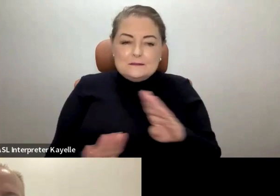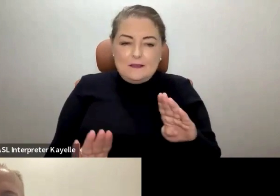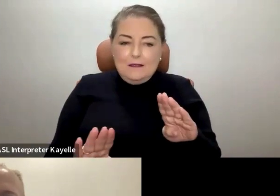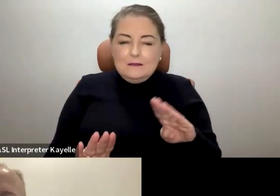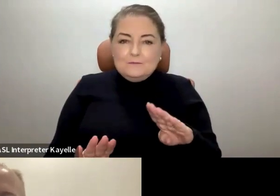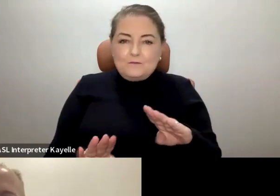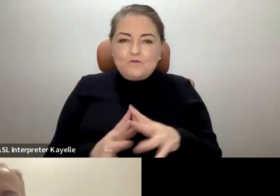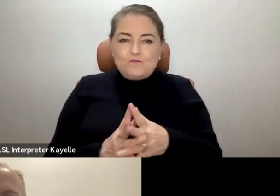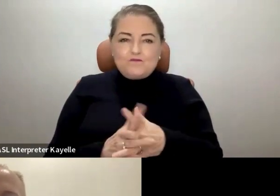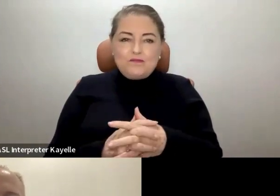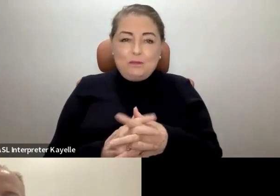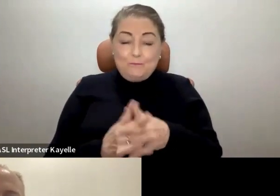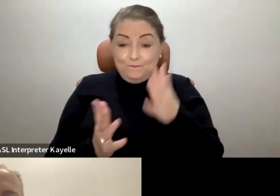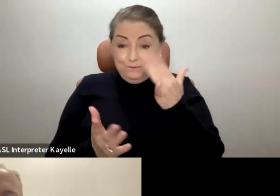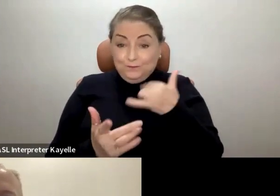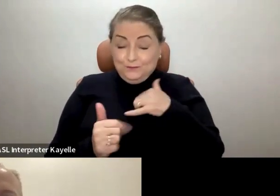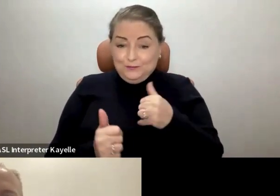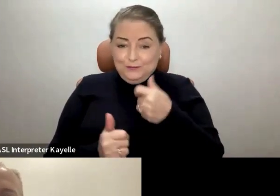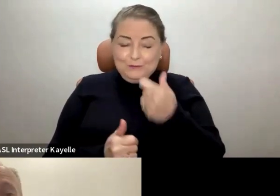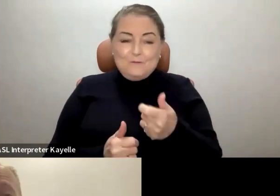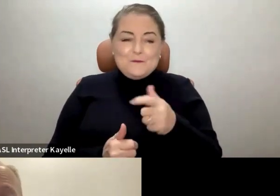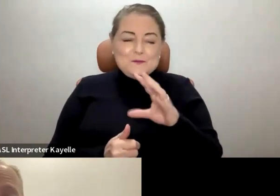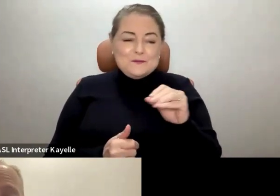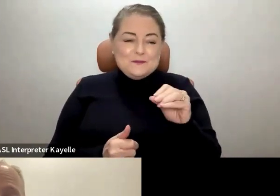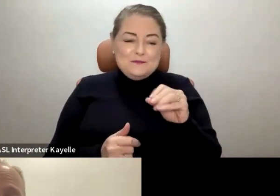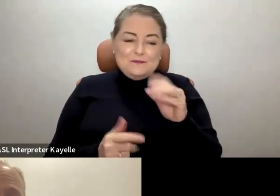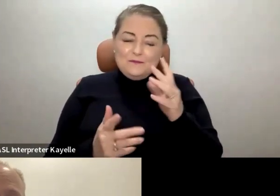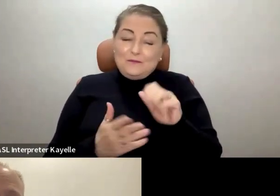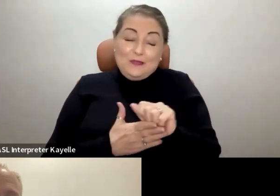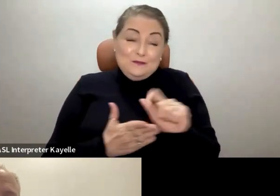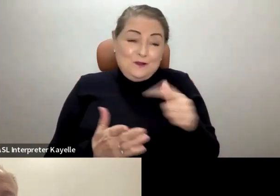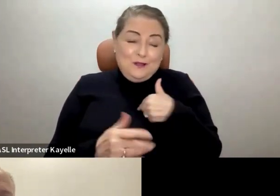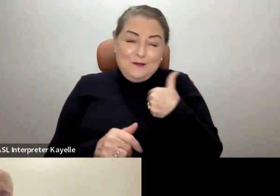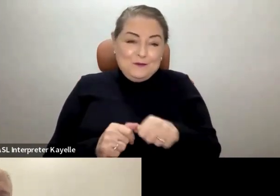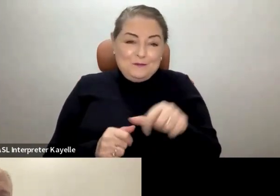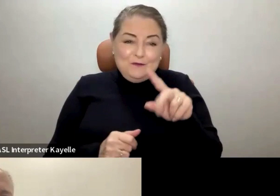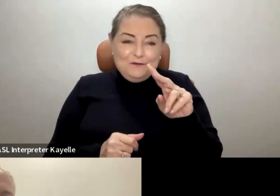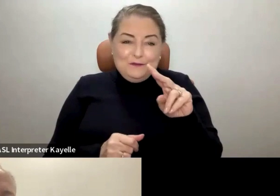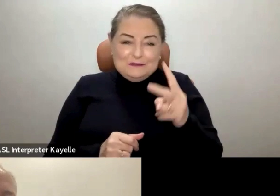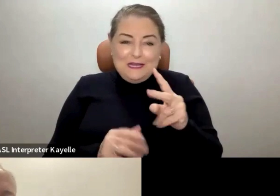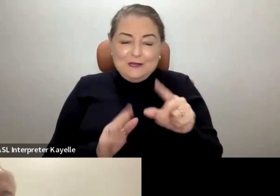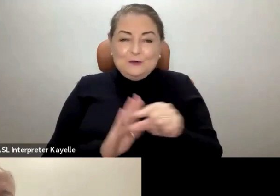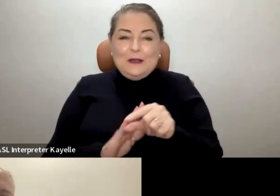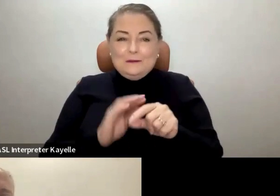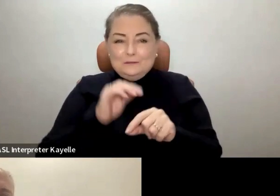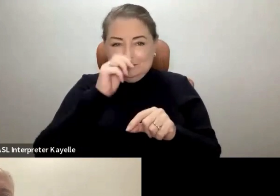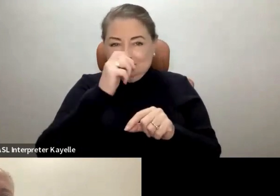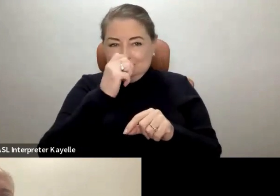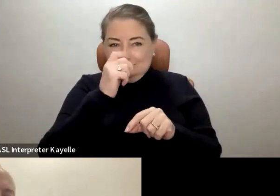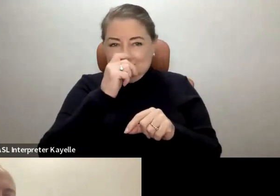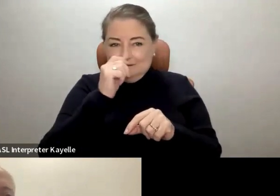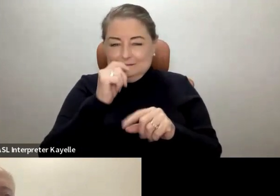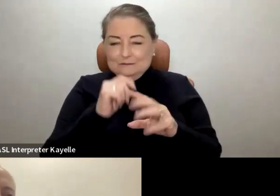why we were able to watch it. And that's that's all I remember from second grade. So I and it has, you know, taught me a